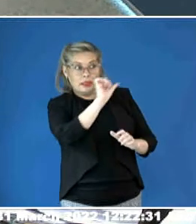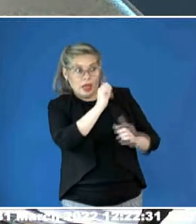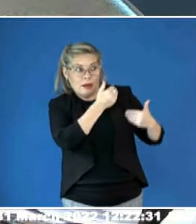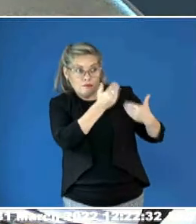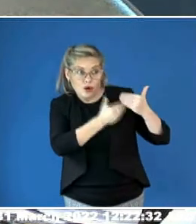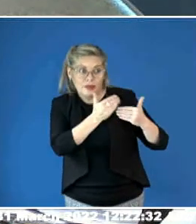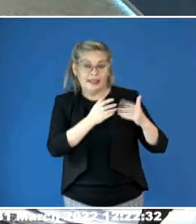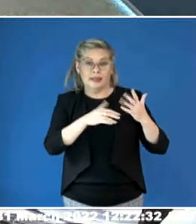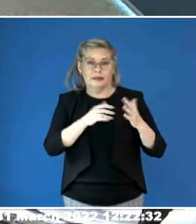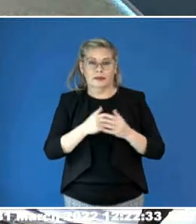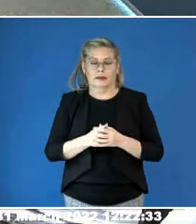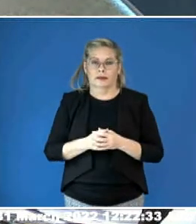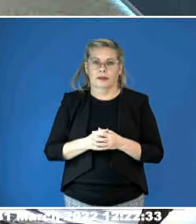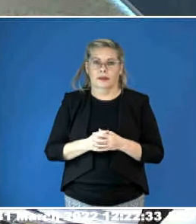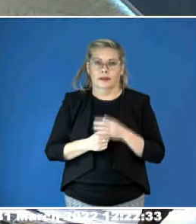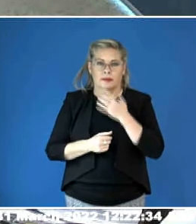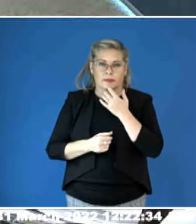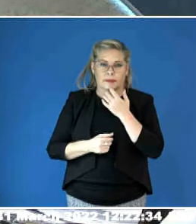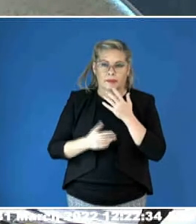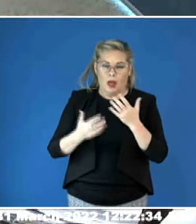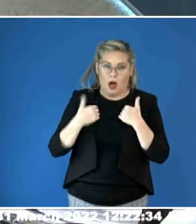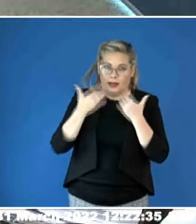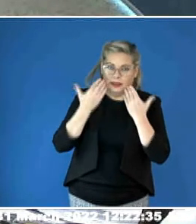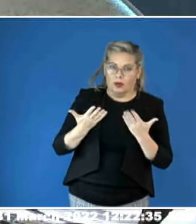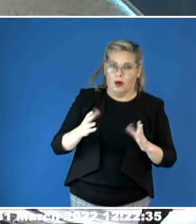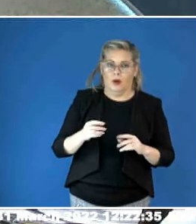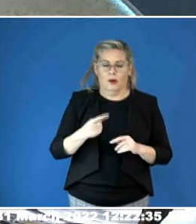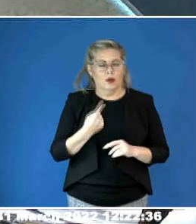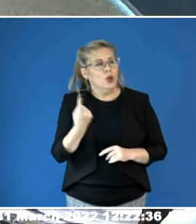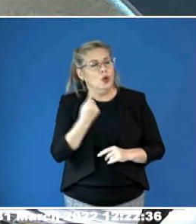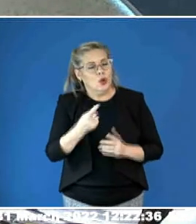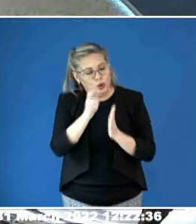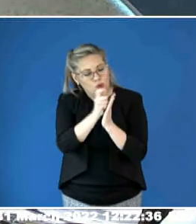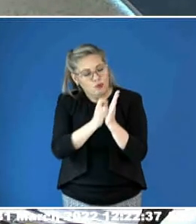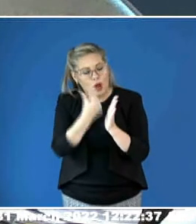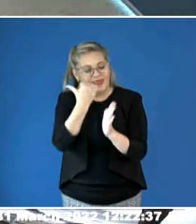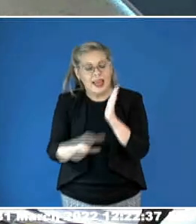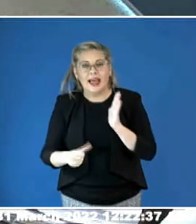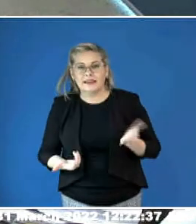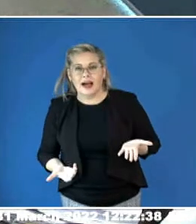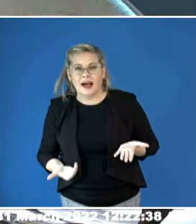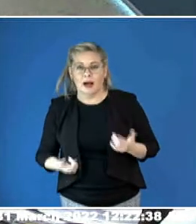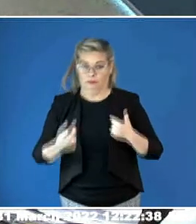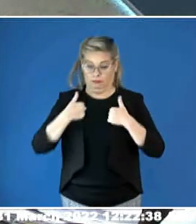Who wrote this letter? MS CUMMING: I did. Why didn't you trouble to check with head office as to what was going on and what